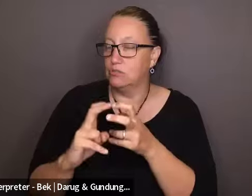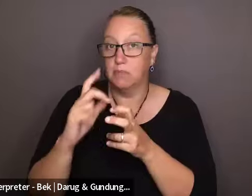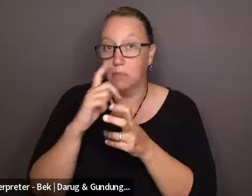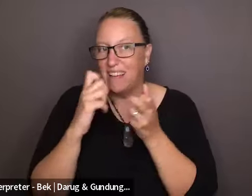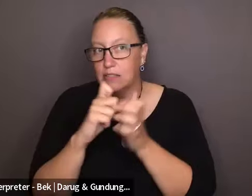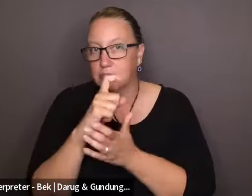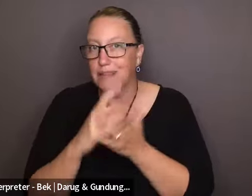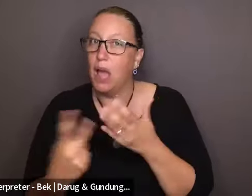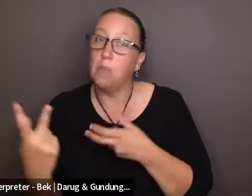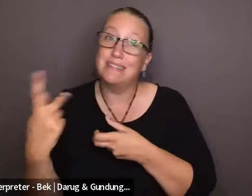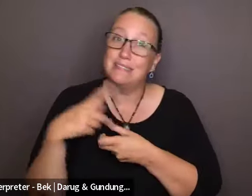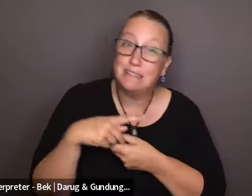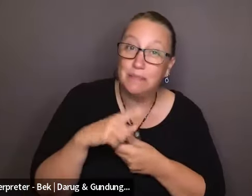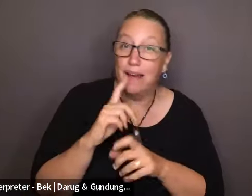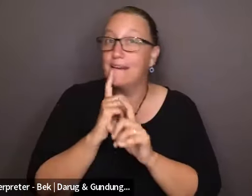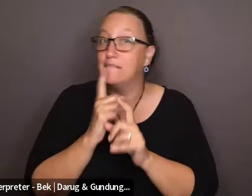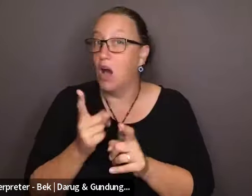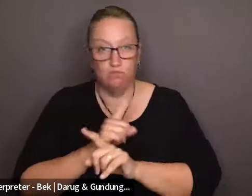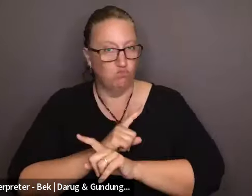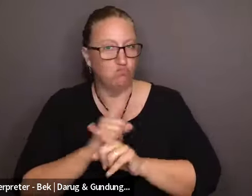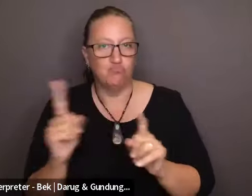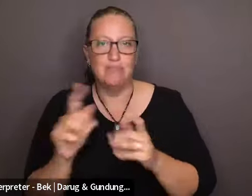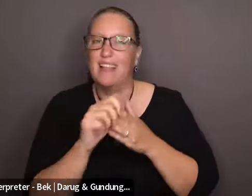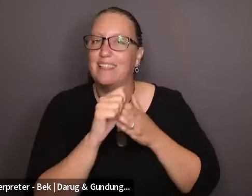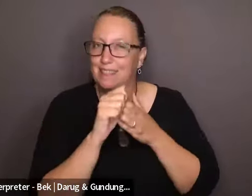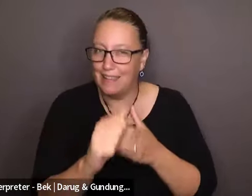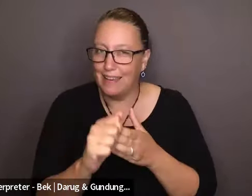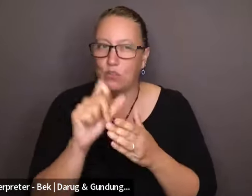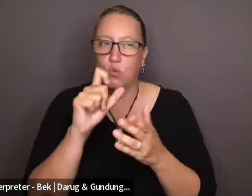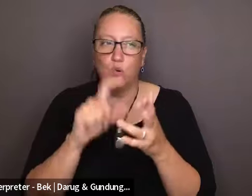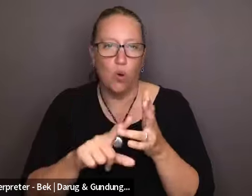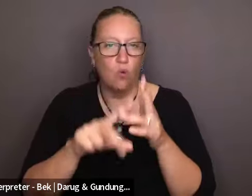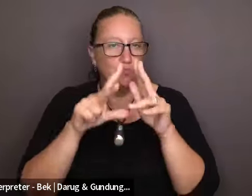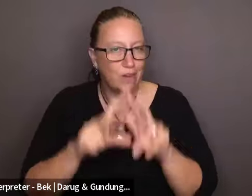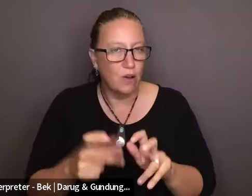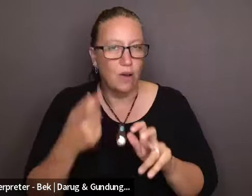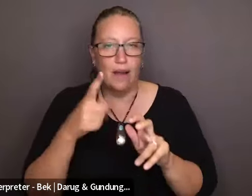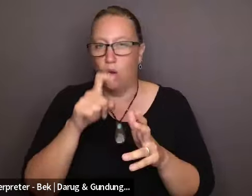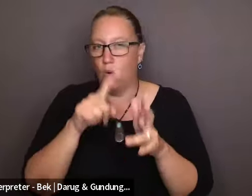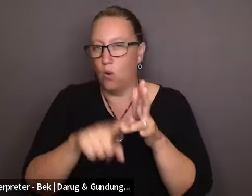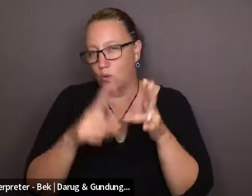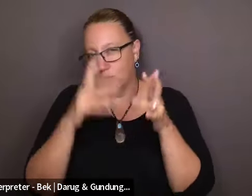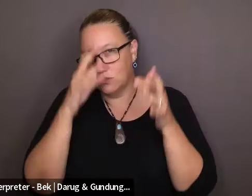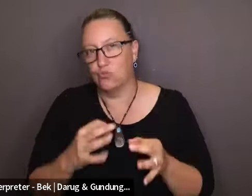research where people with disability are not